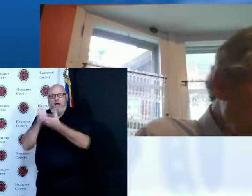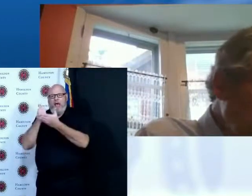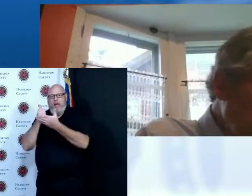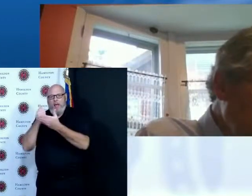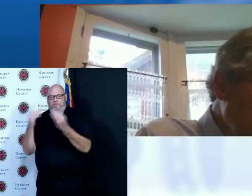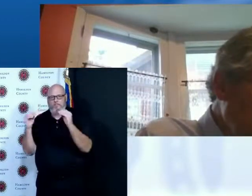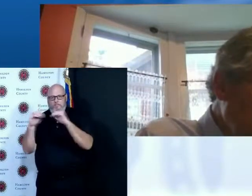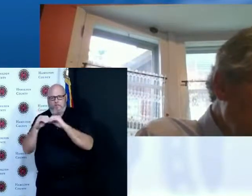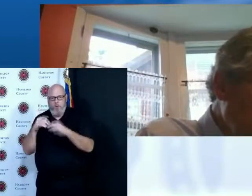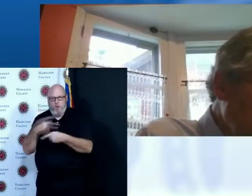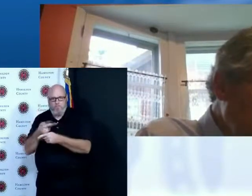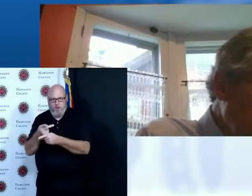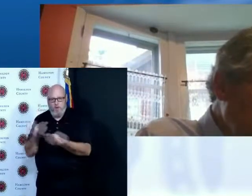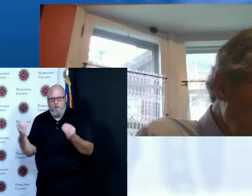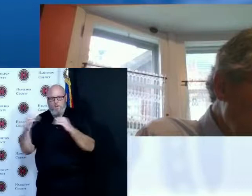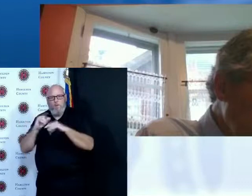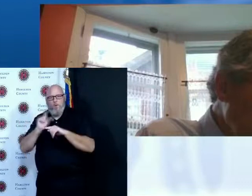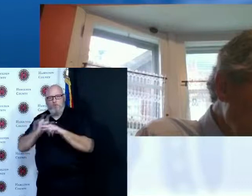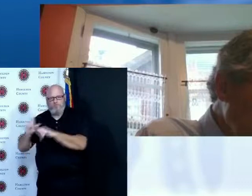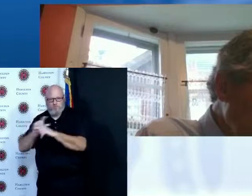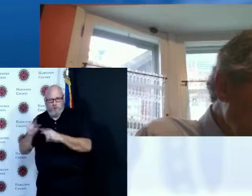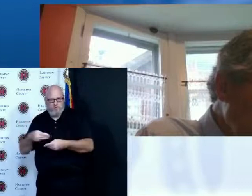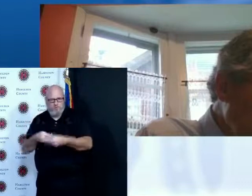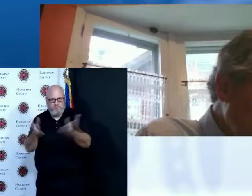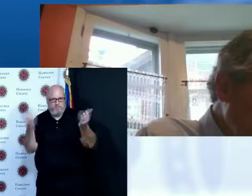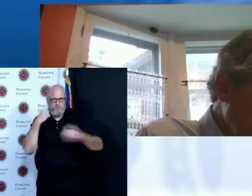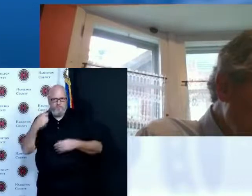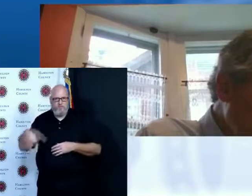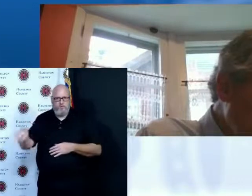be slow throughout the winter but hopefully by spring we start to see more doses and